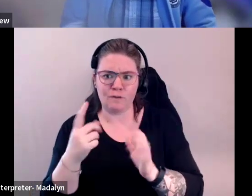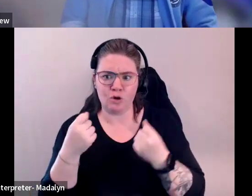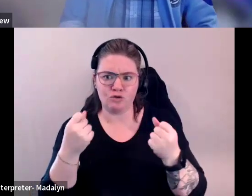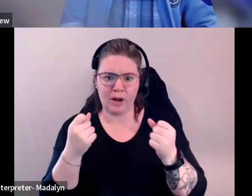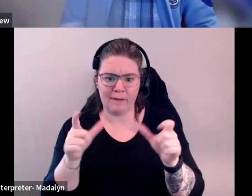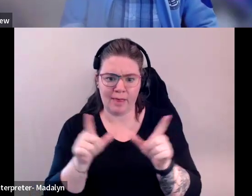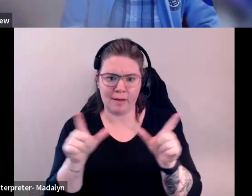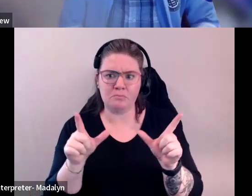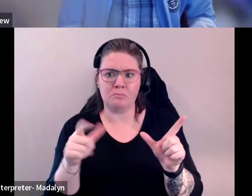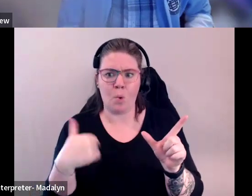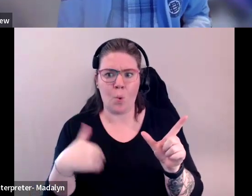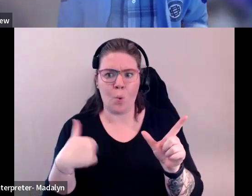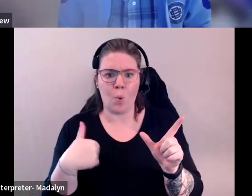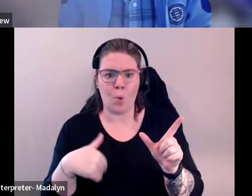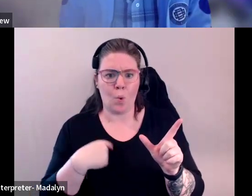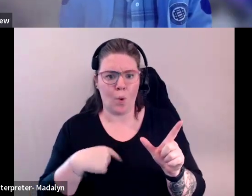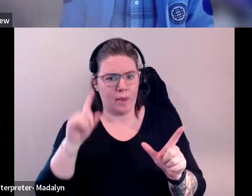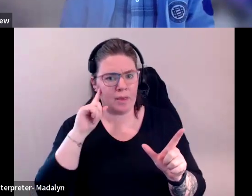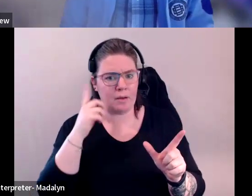Don Dew: there's something that I Don Dew: I've never